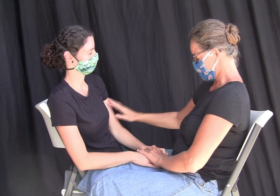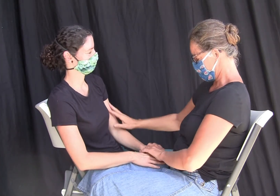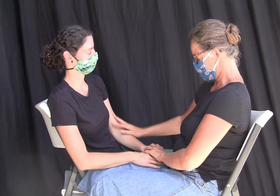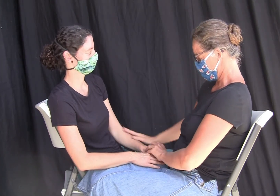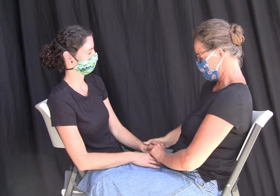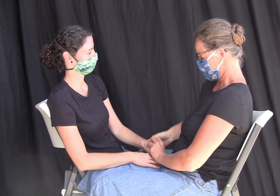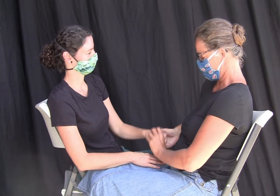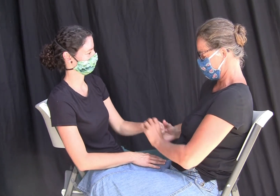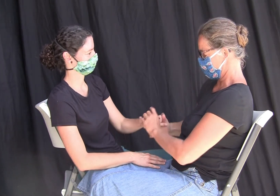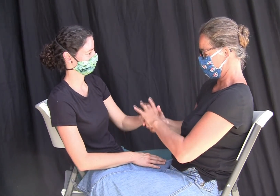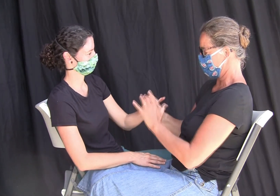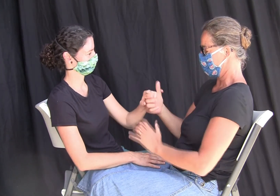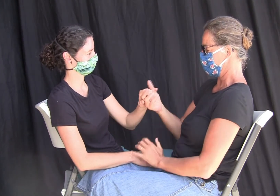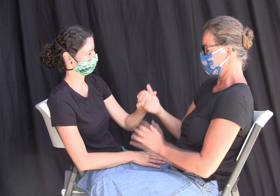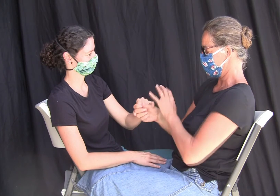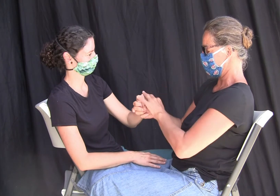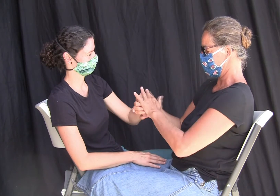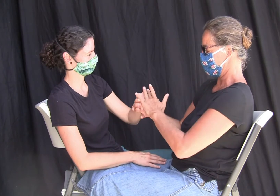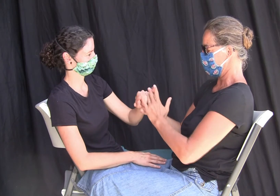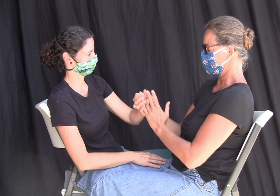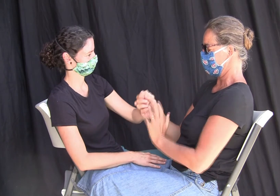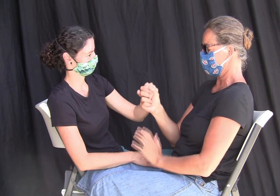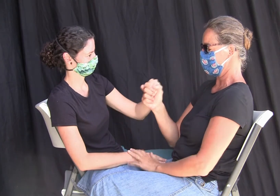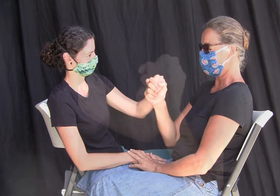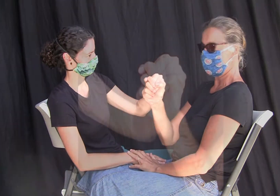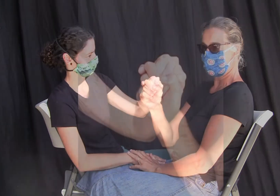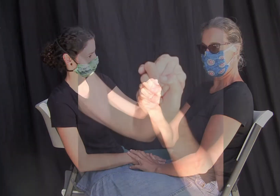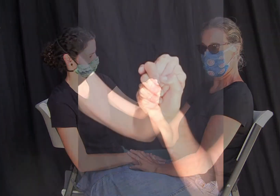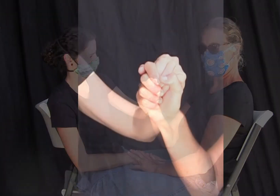Do not roughly grab all four fingers of a listener's hand, like this.